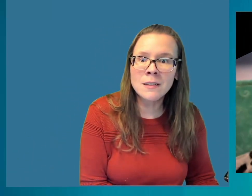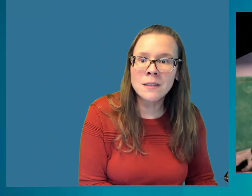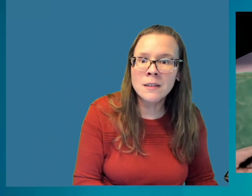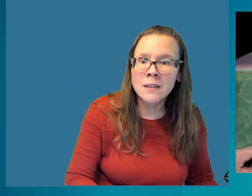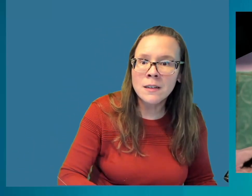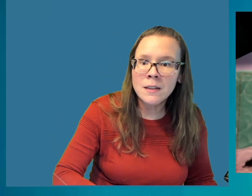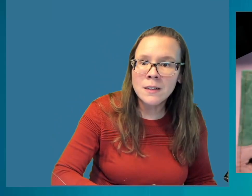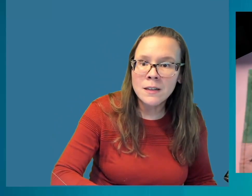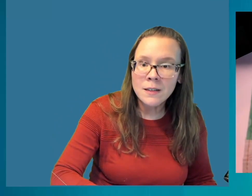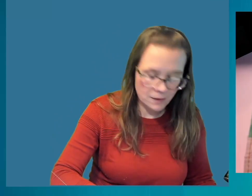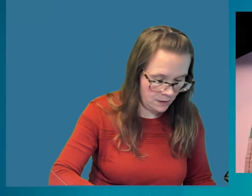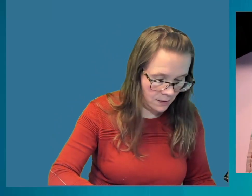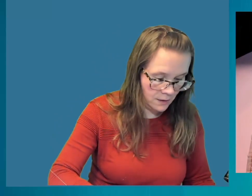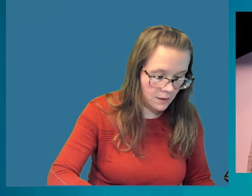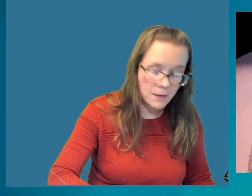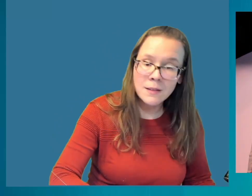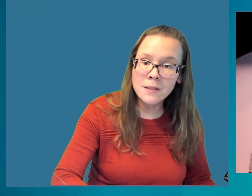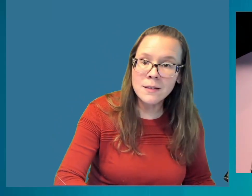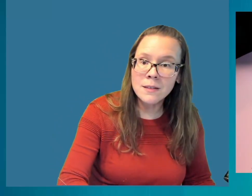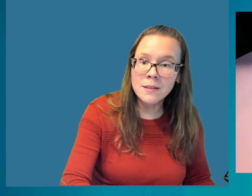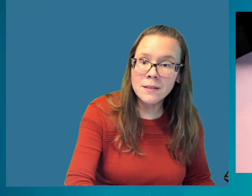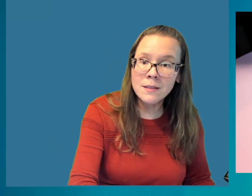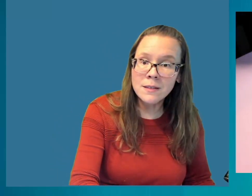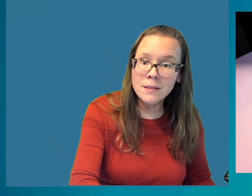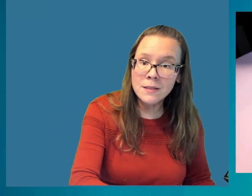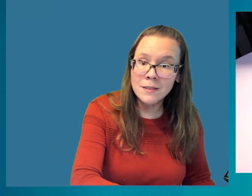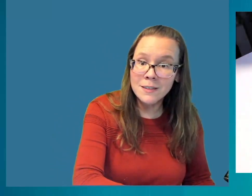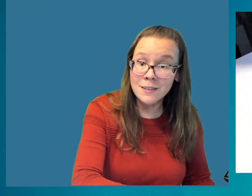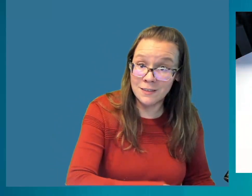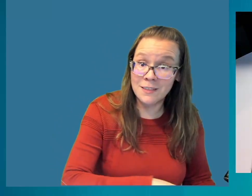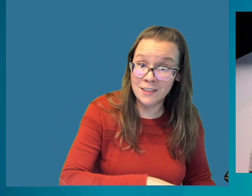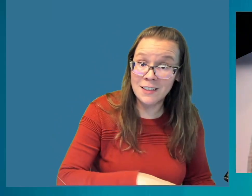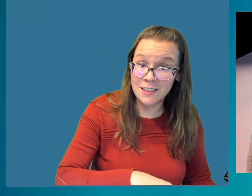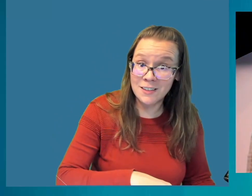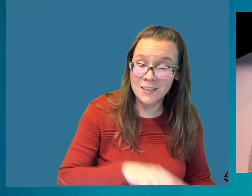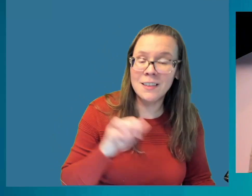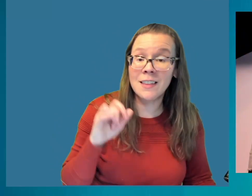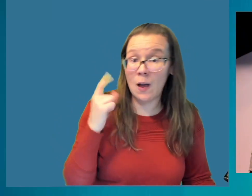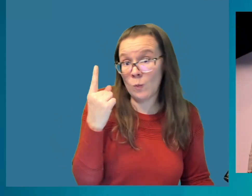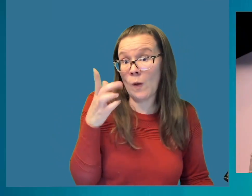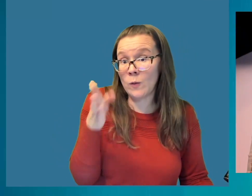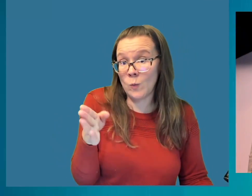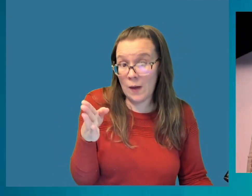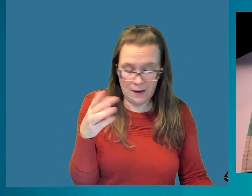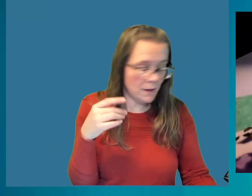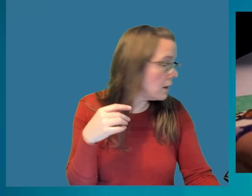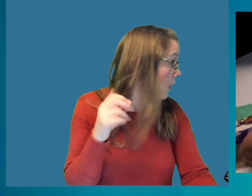involve turning the edges: wrapping the edges of the fabric over the outside edges. And then you